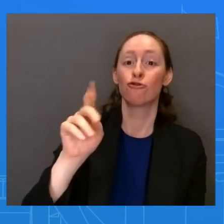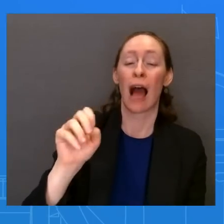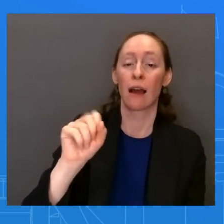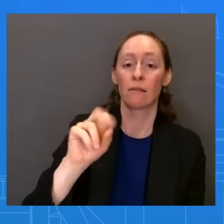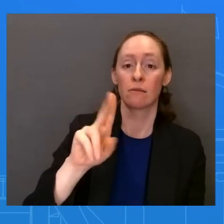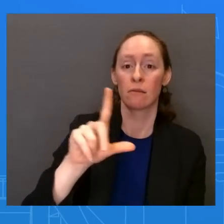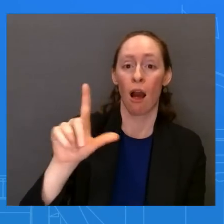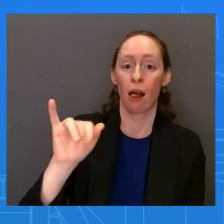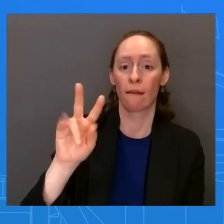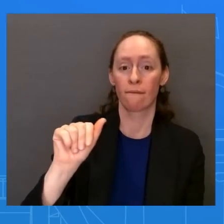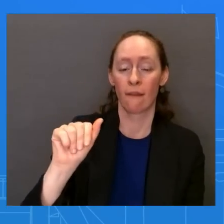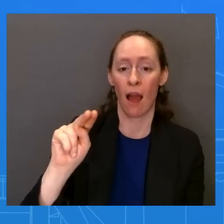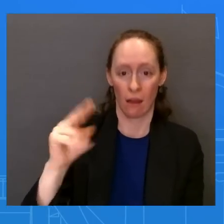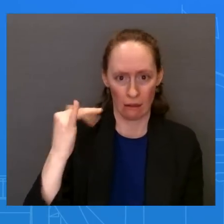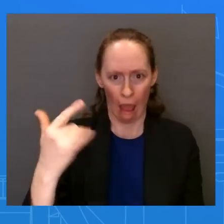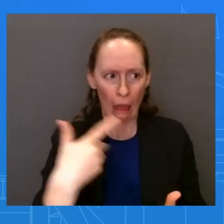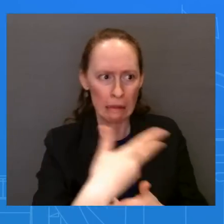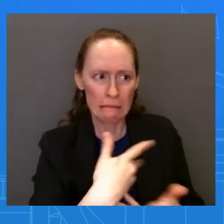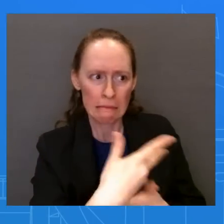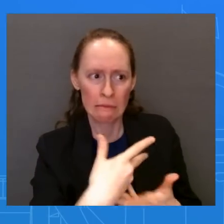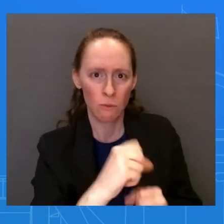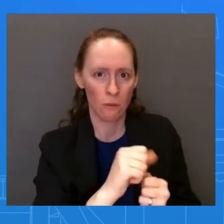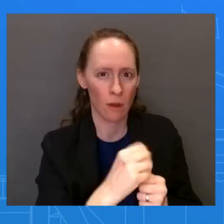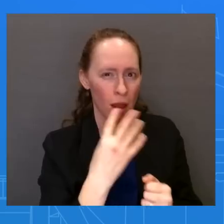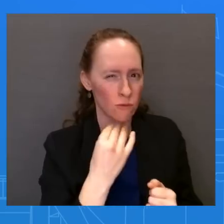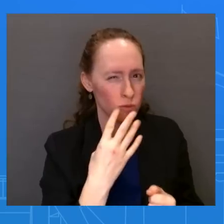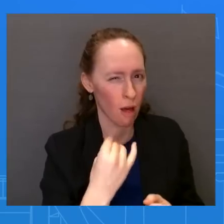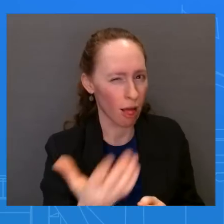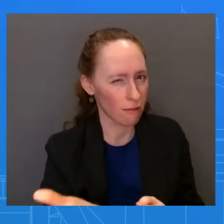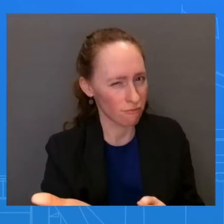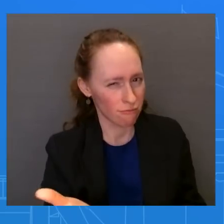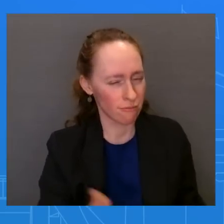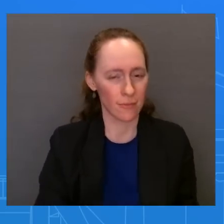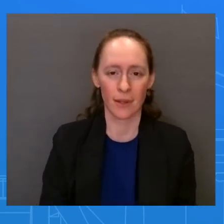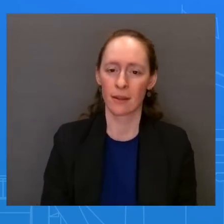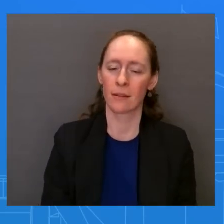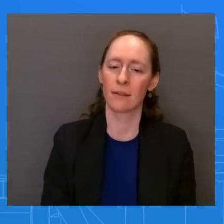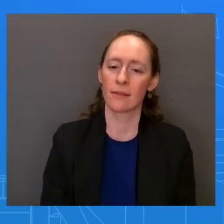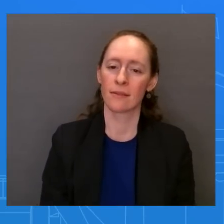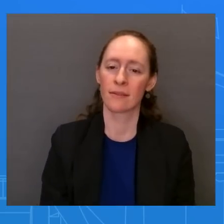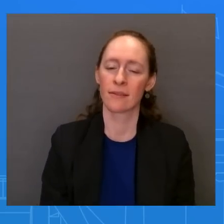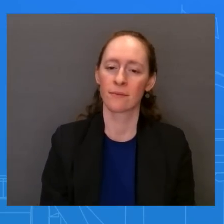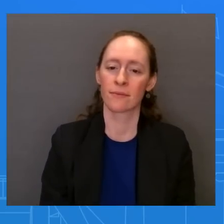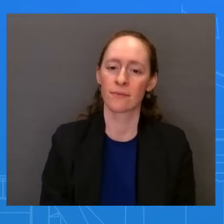You heard that directly from him. Takes classified documents seriously. You heard that directly from him last week.